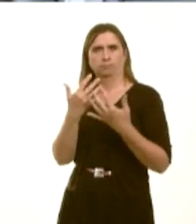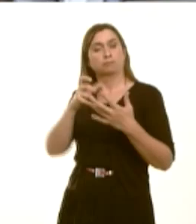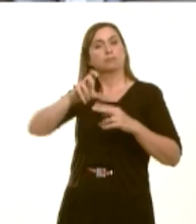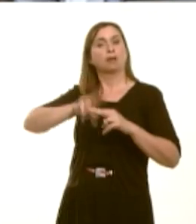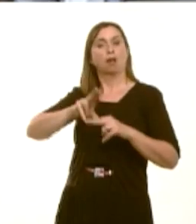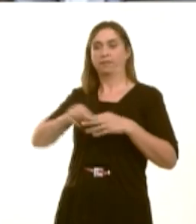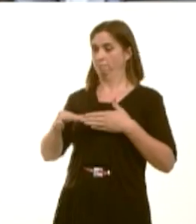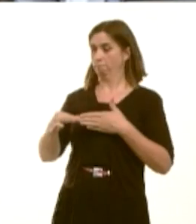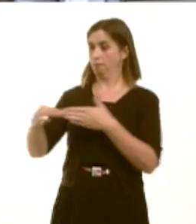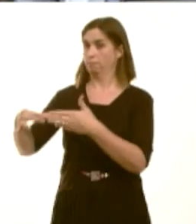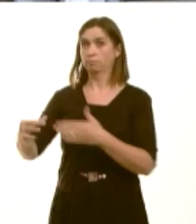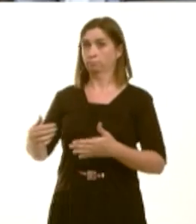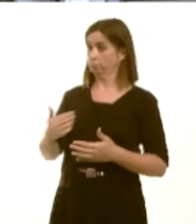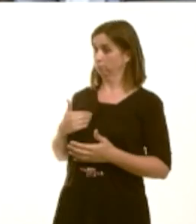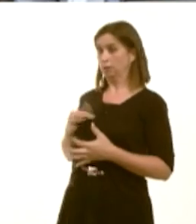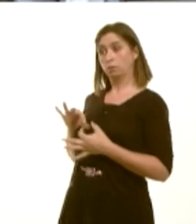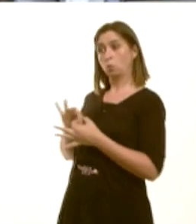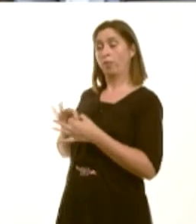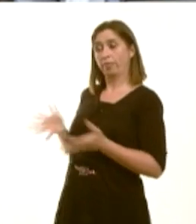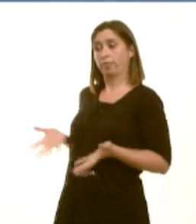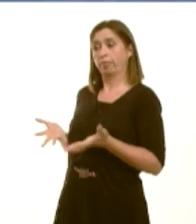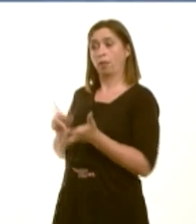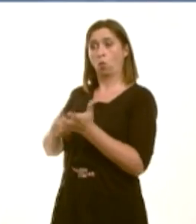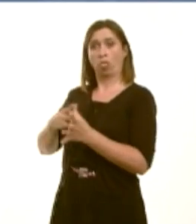Weíve worked with them and, indeed, with other local authorities.